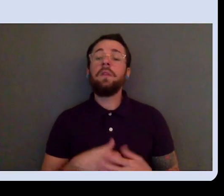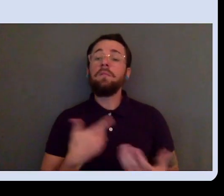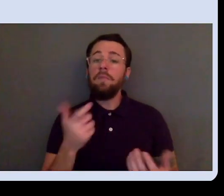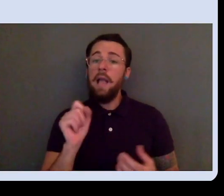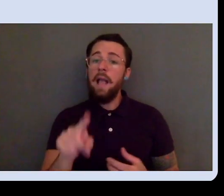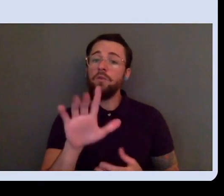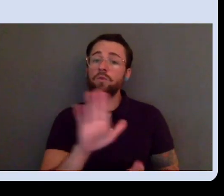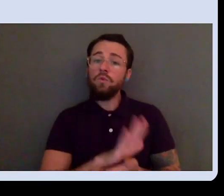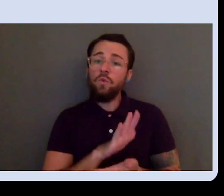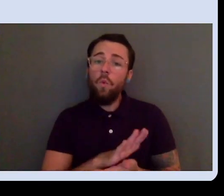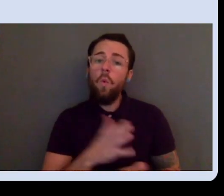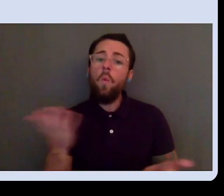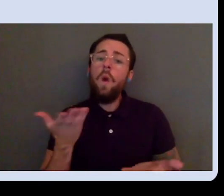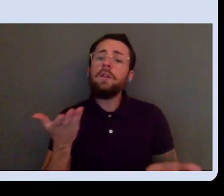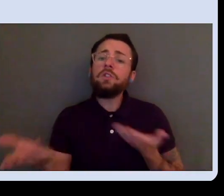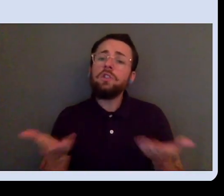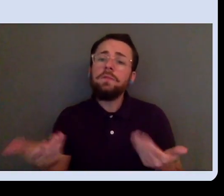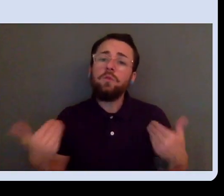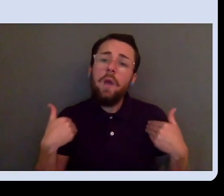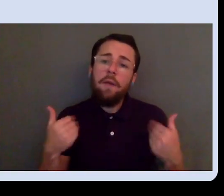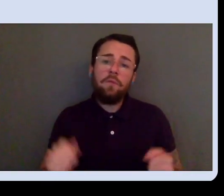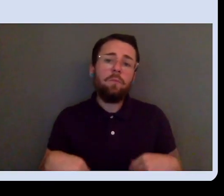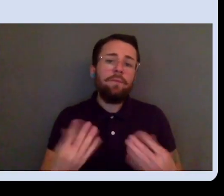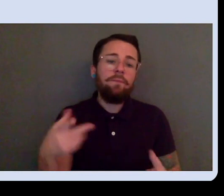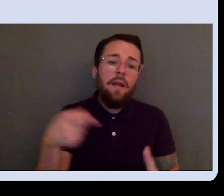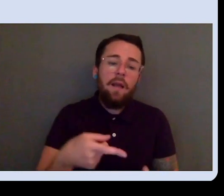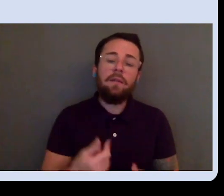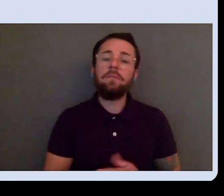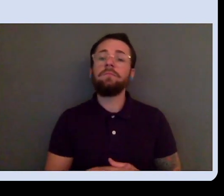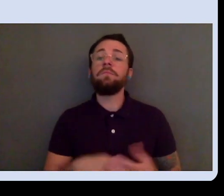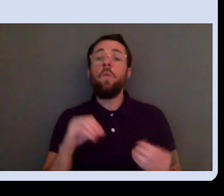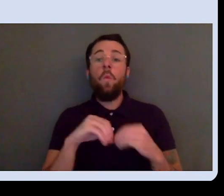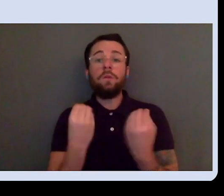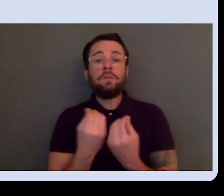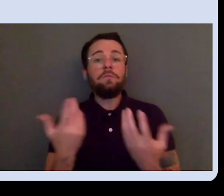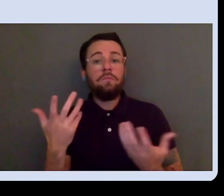Have an open discussion where the whole class can learn together.